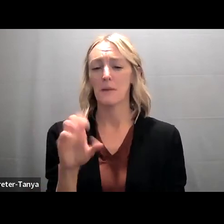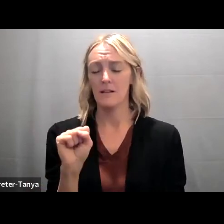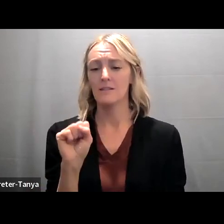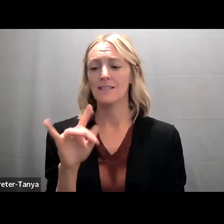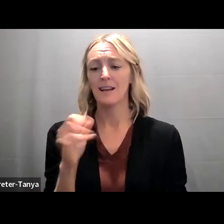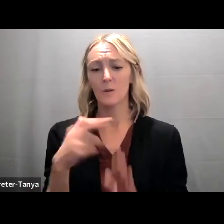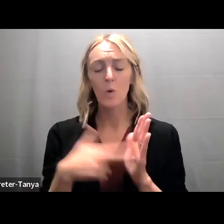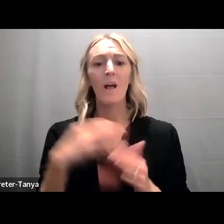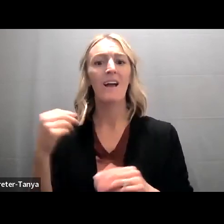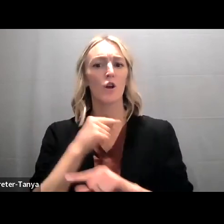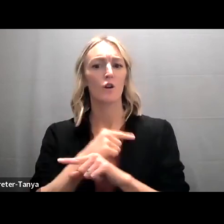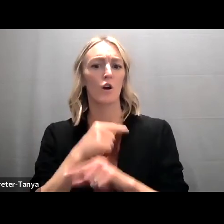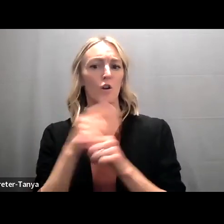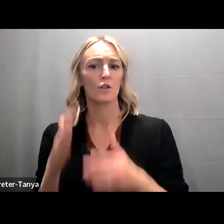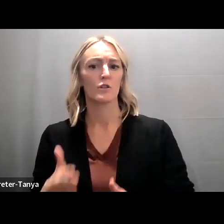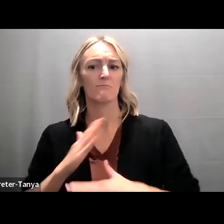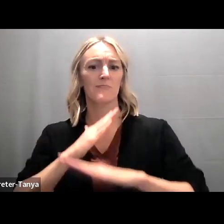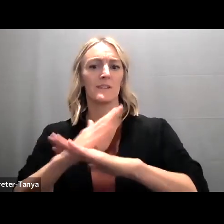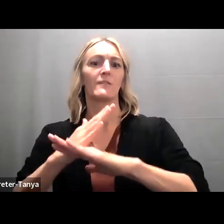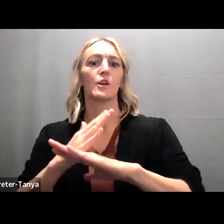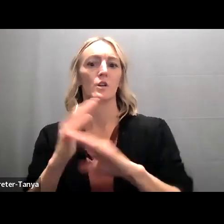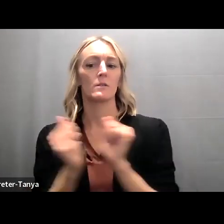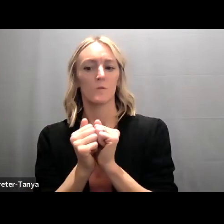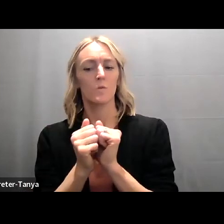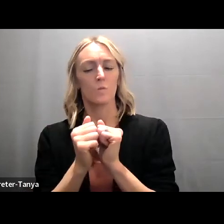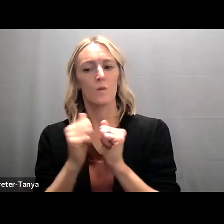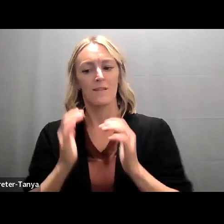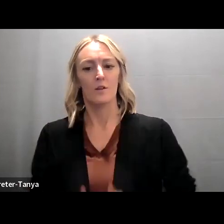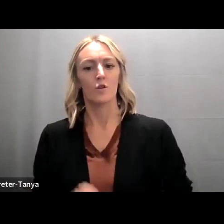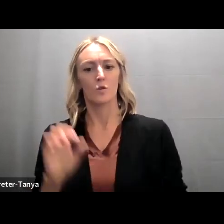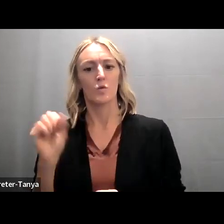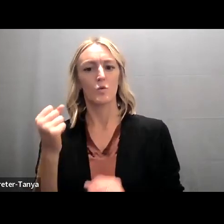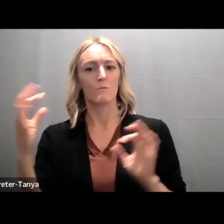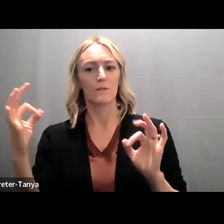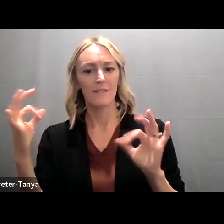ship interference with real consumer input and their person-centered plan and consumer